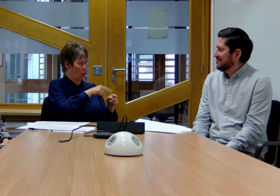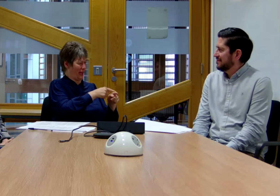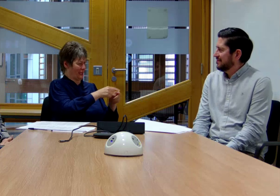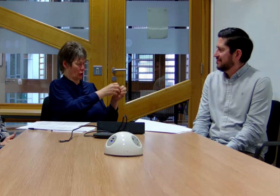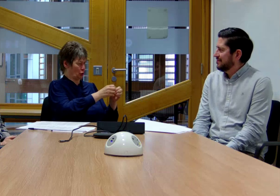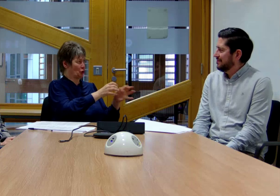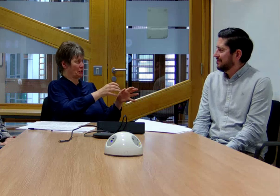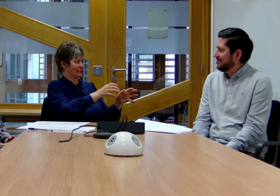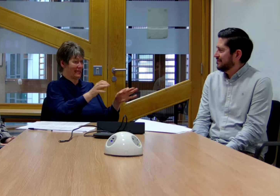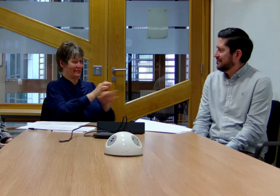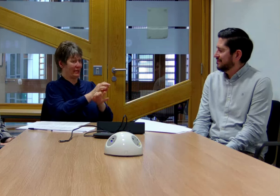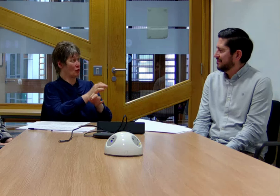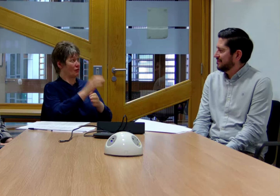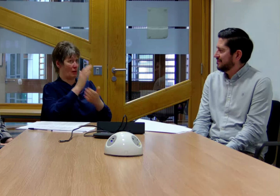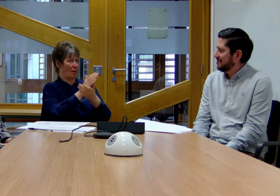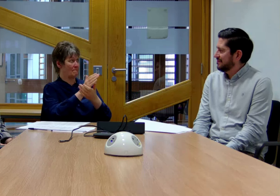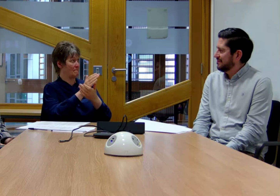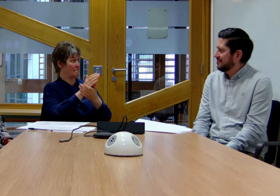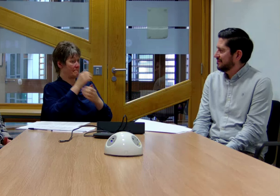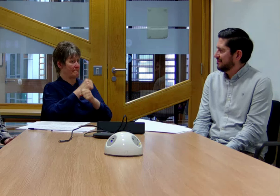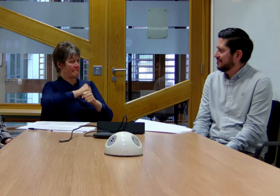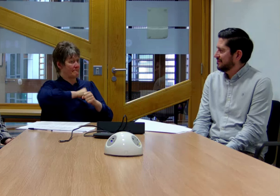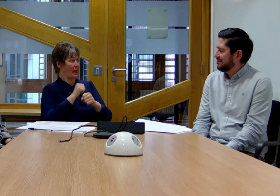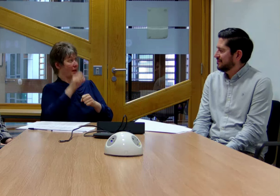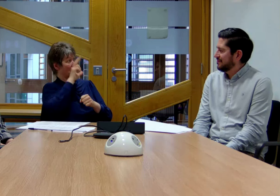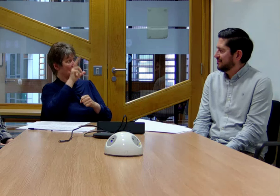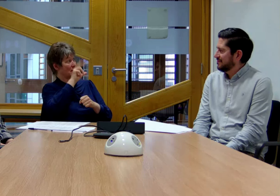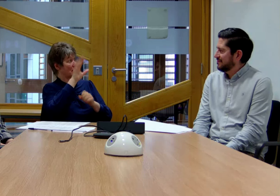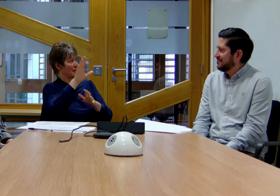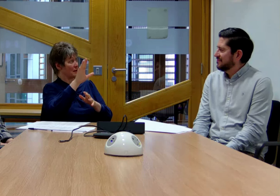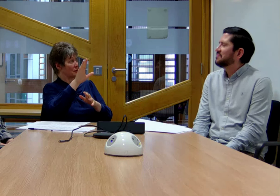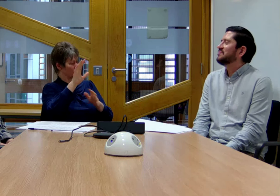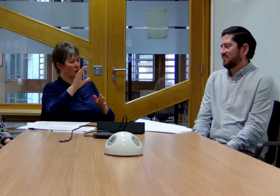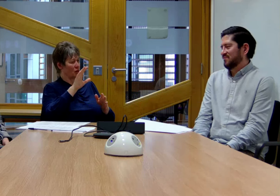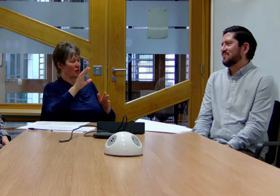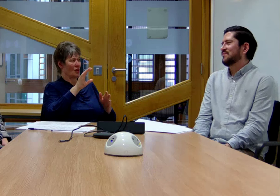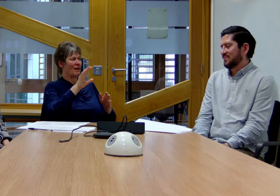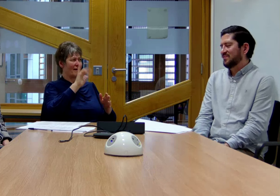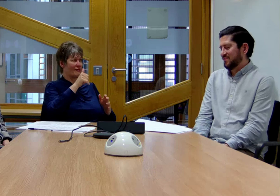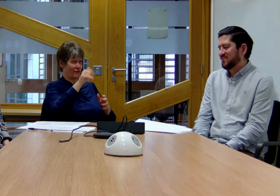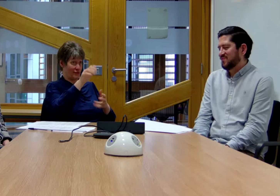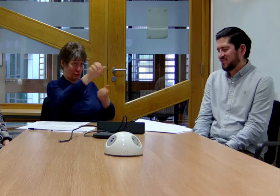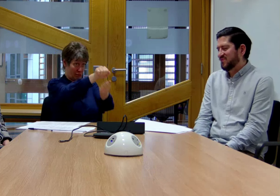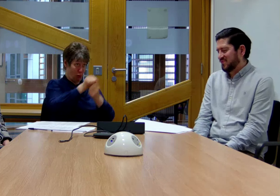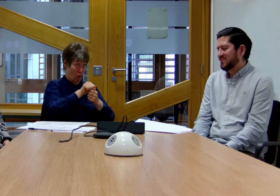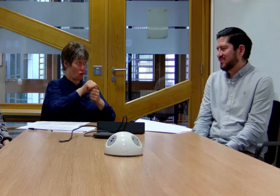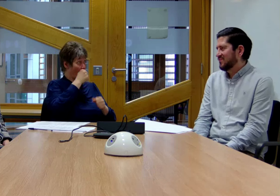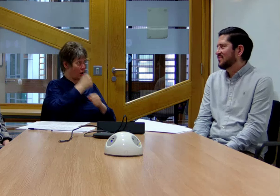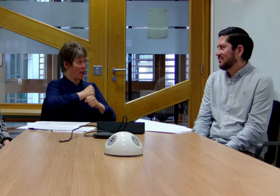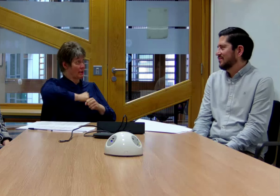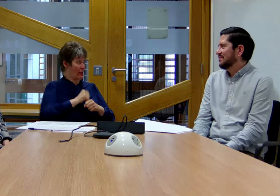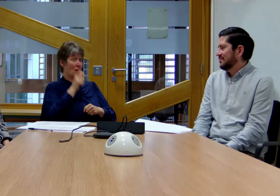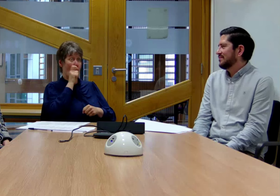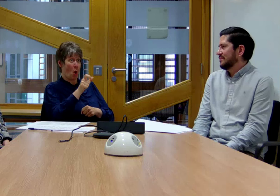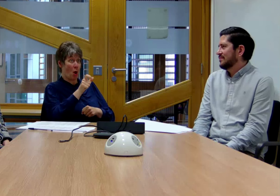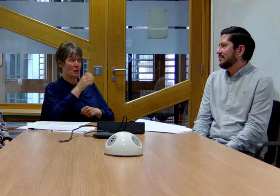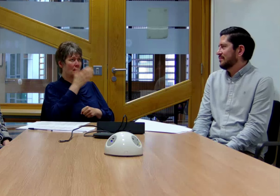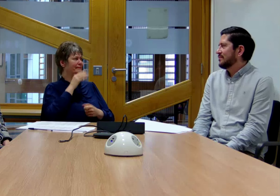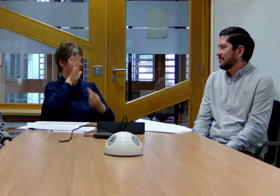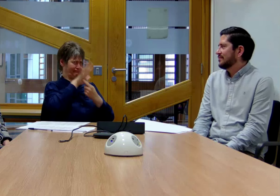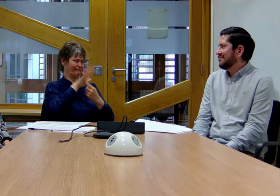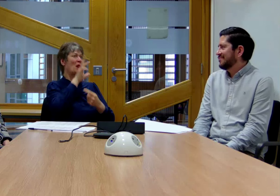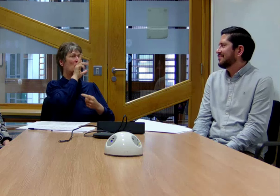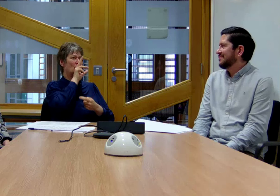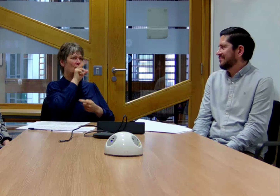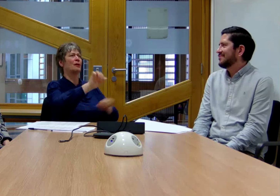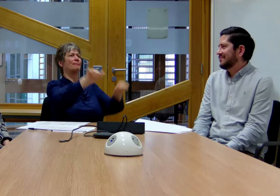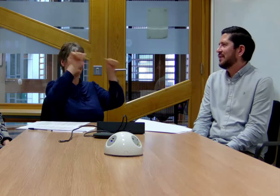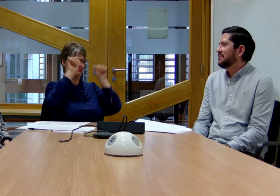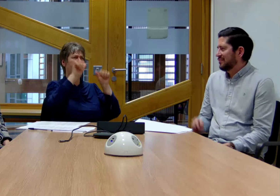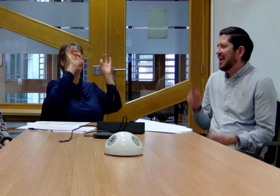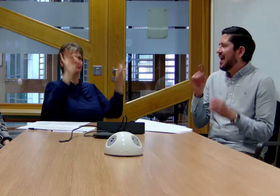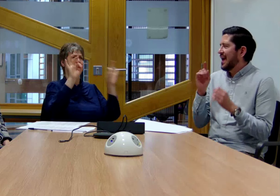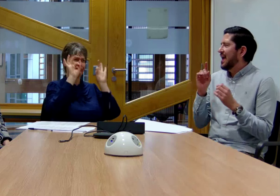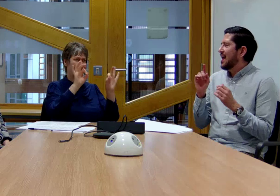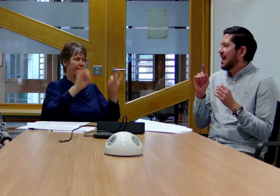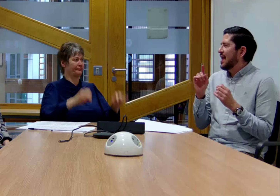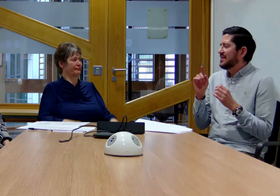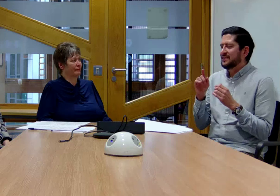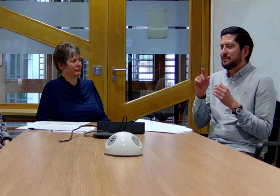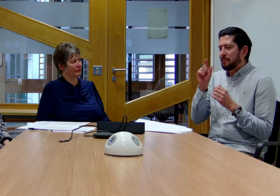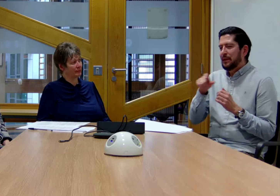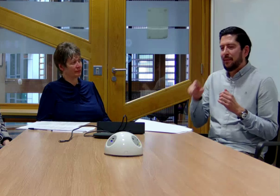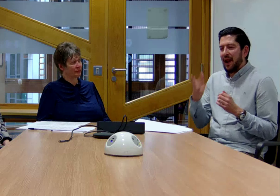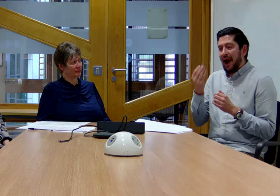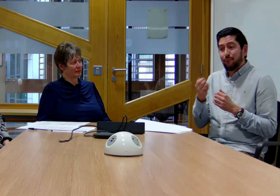in English. So we would always say to people if you're using a Gaelic word pronounce it